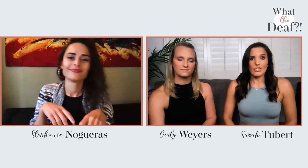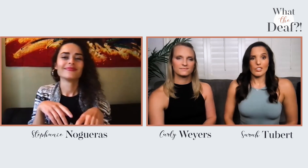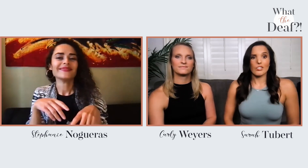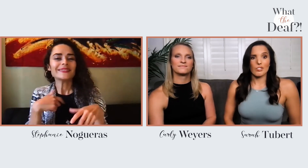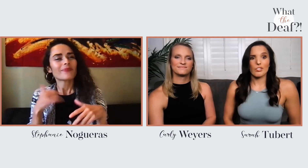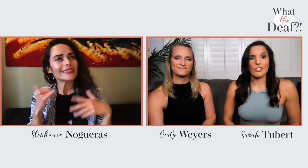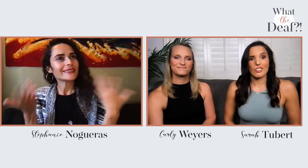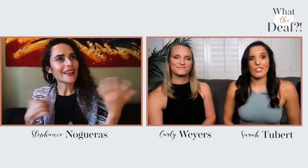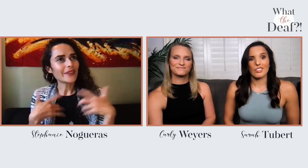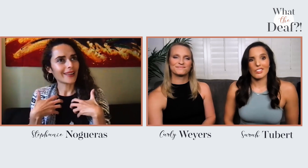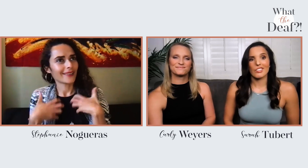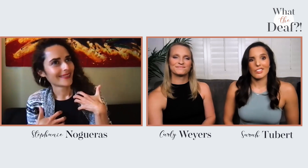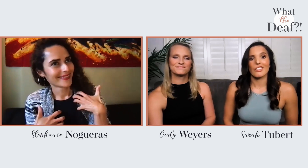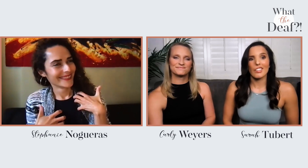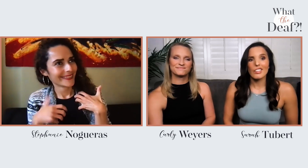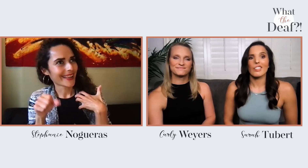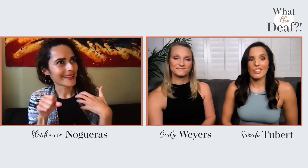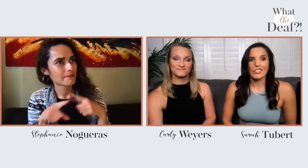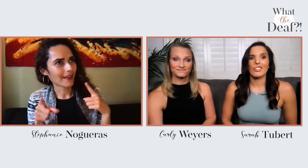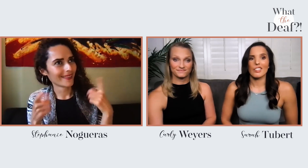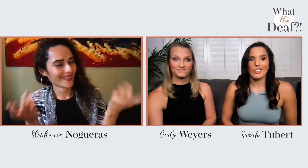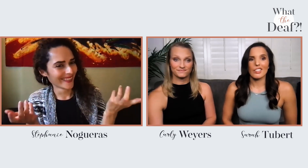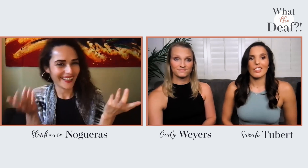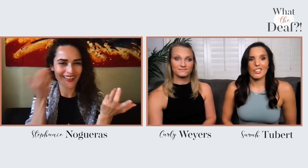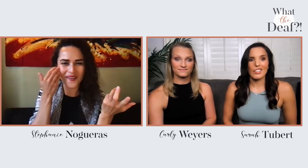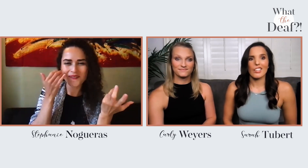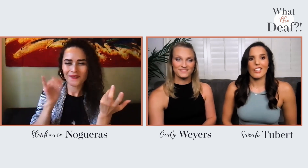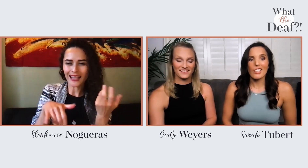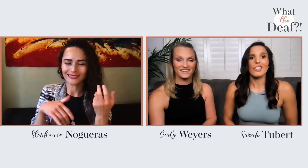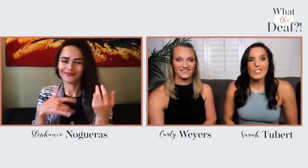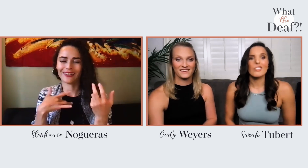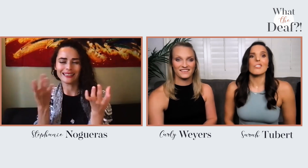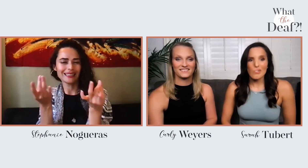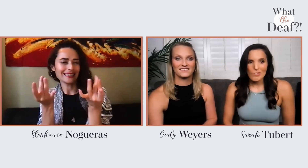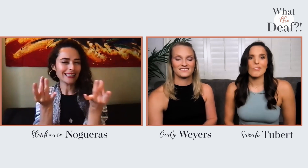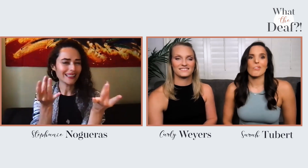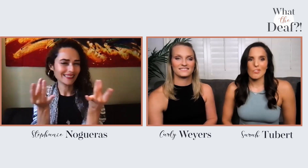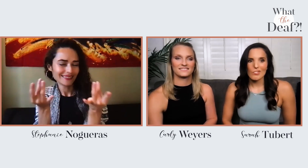and it feels so weird, 'cause I'm like, yeah, but I don't want to do that. It's kind of a sticky feeling.